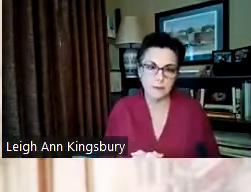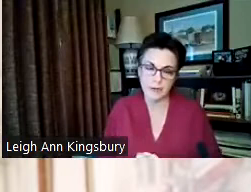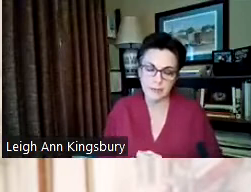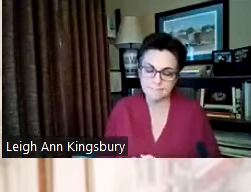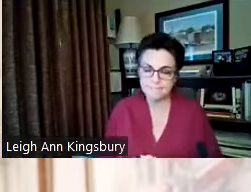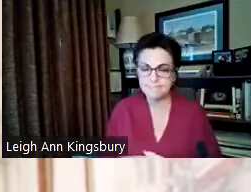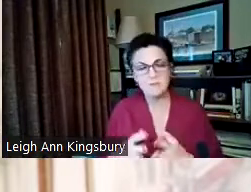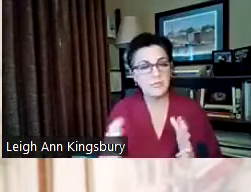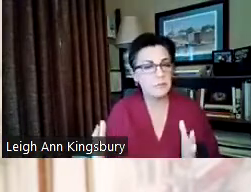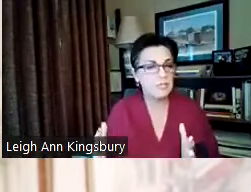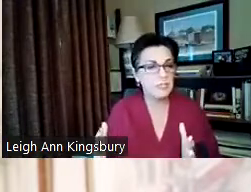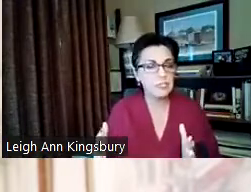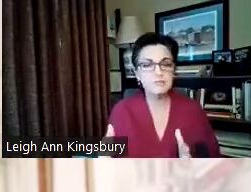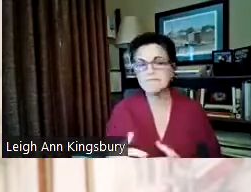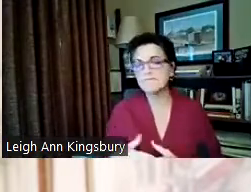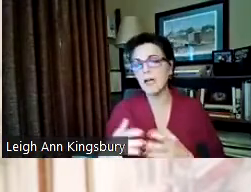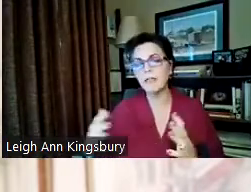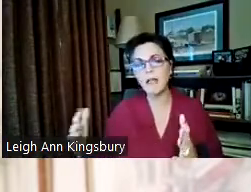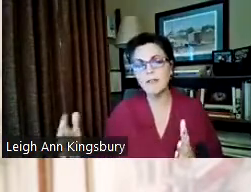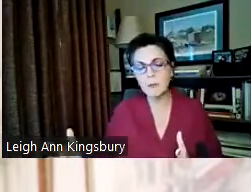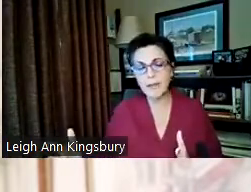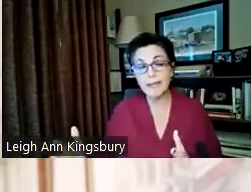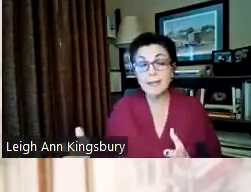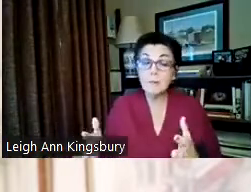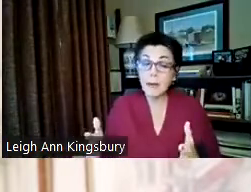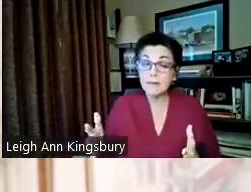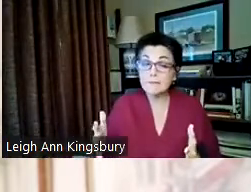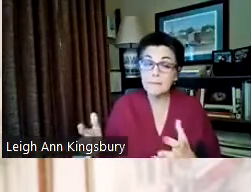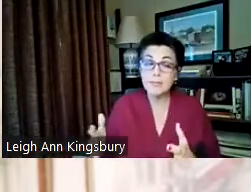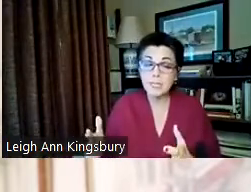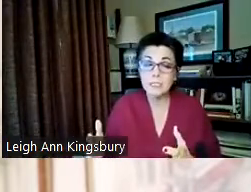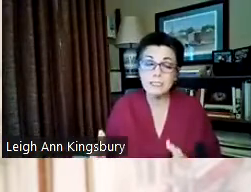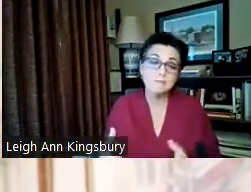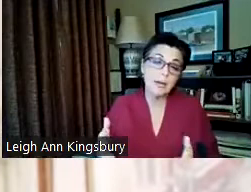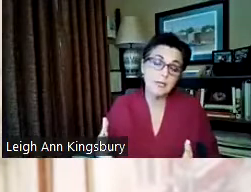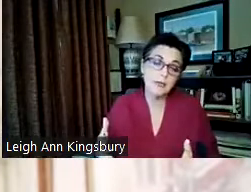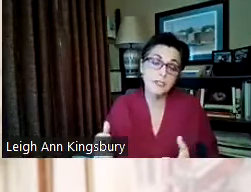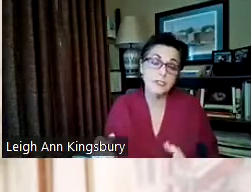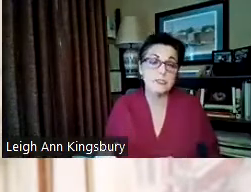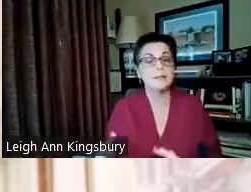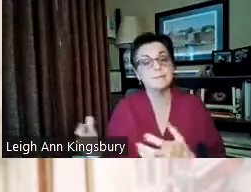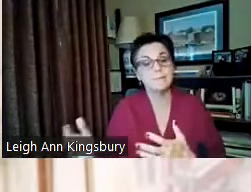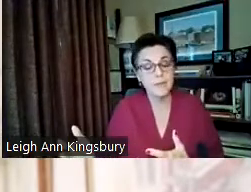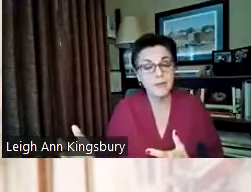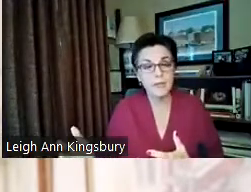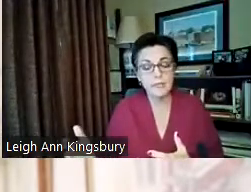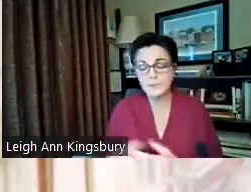parking lot. Not terribly injured. not life threatening, but momentarily, perhaps unconscious. Have a concussion.